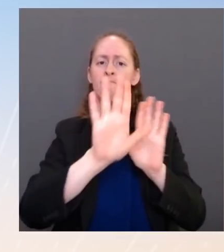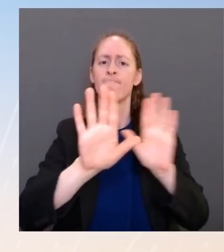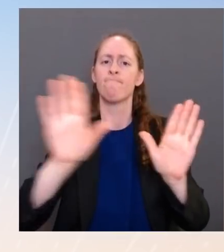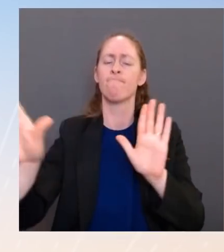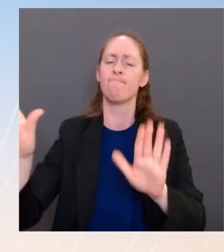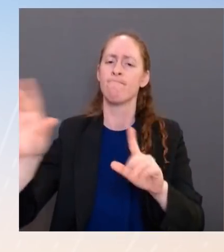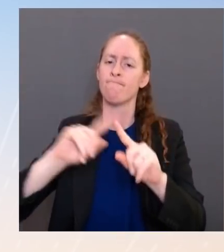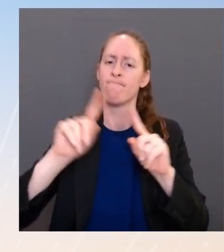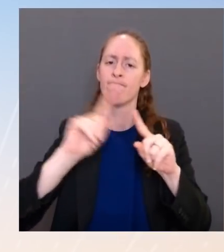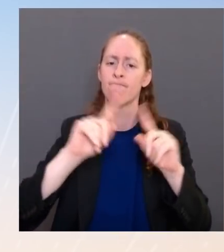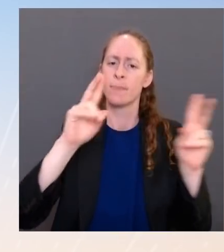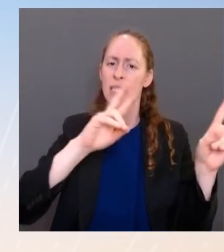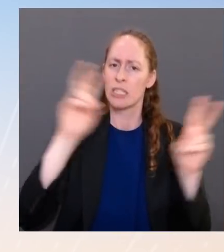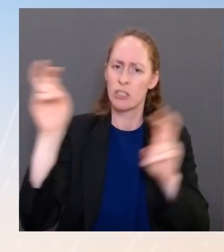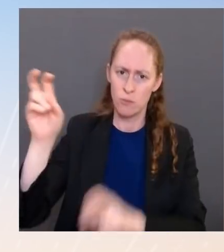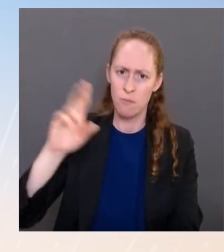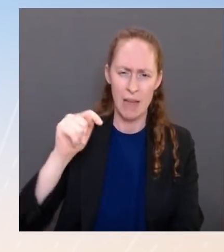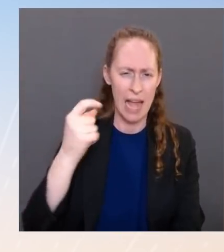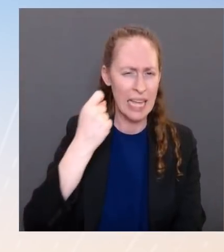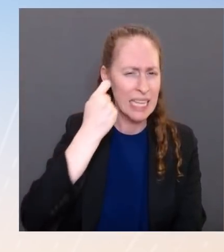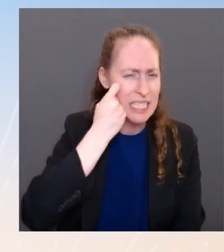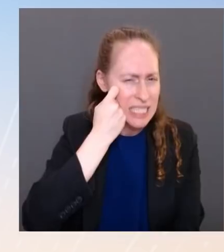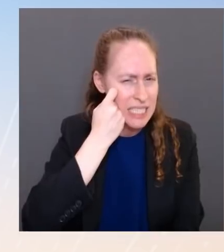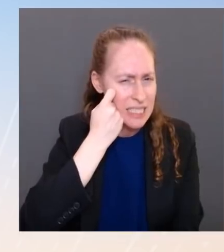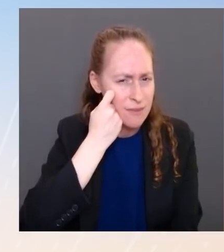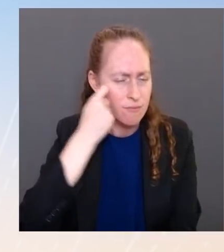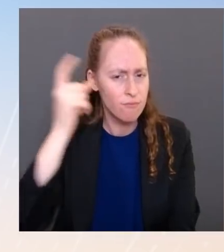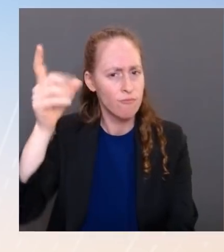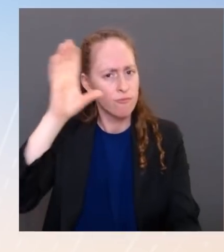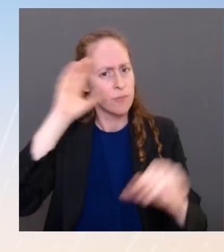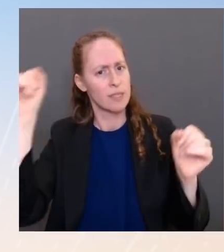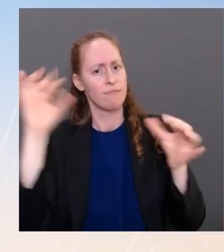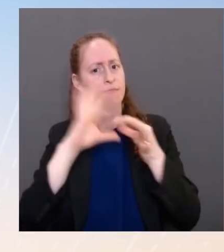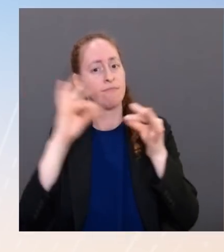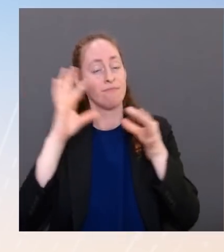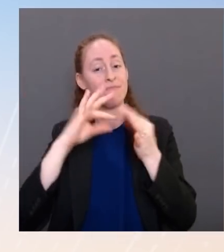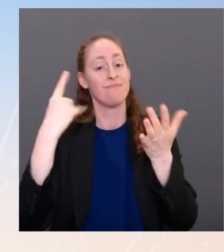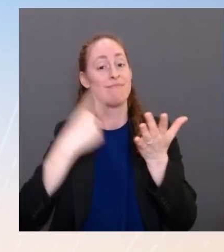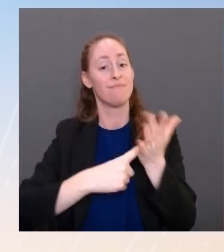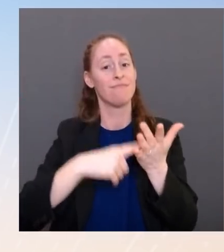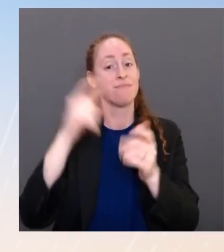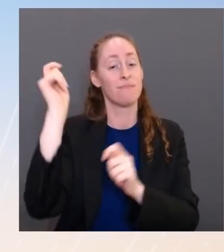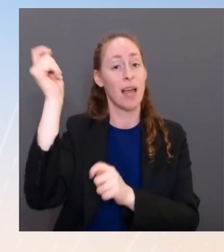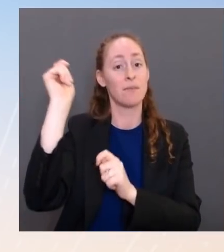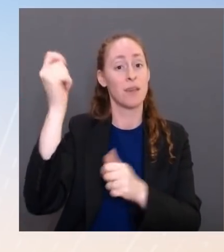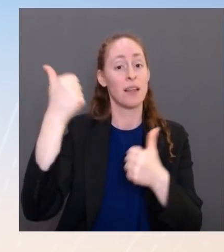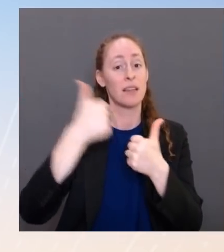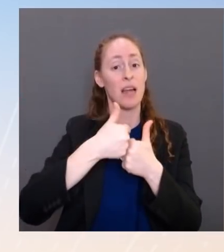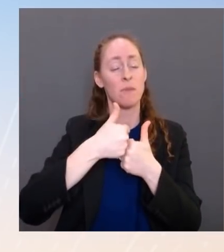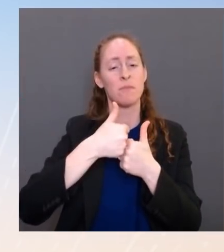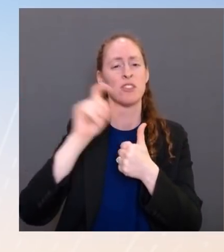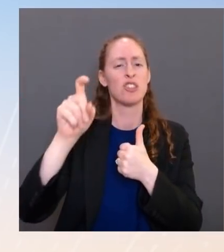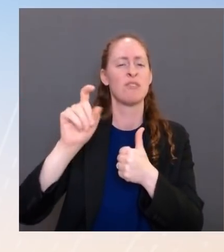Would the President support private businesses pulling out of states that are passing or will pass restrictive abortion laws?